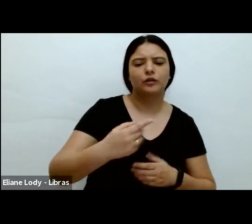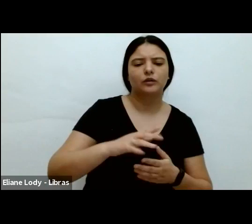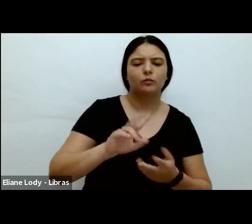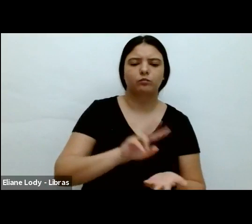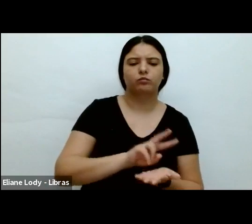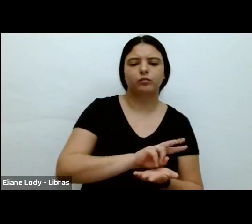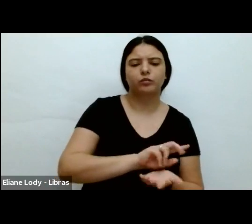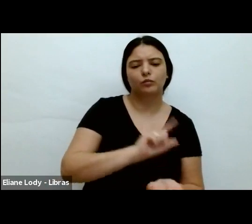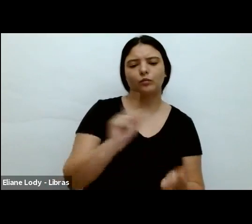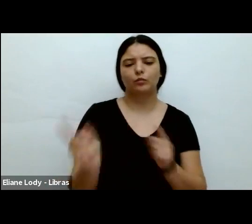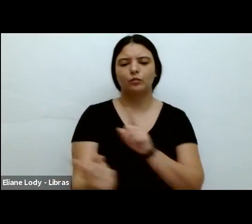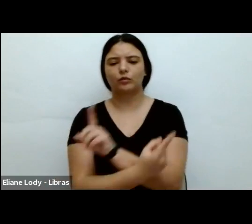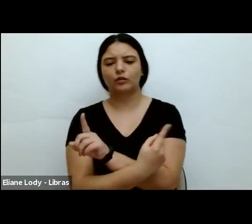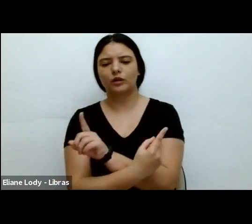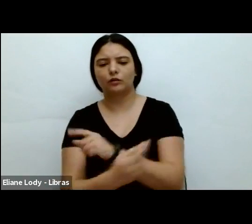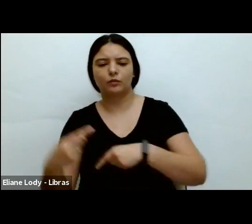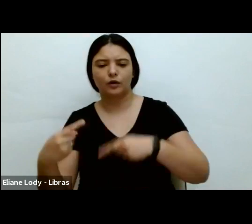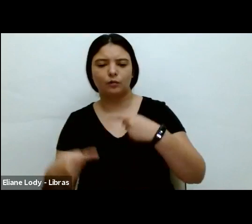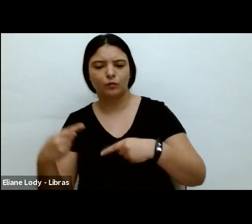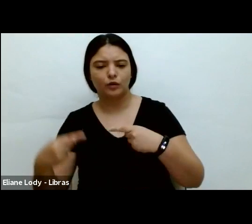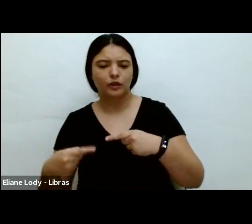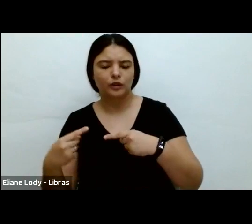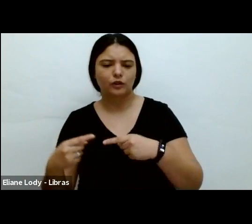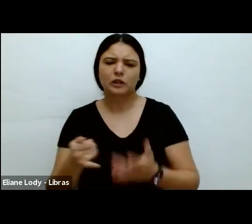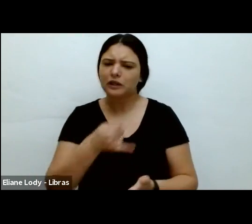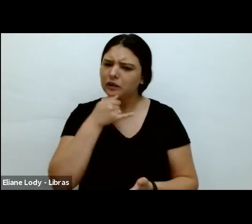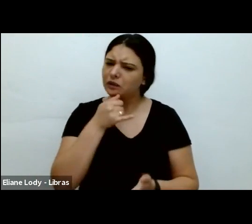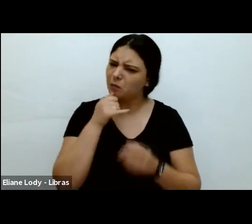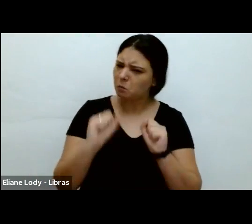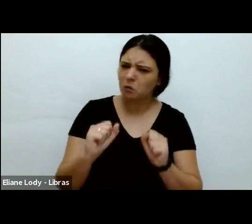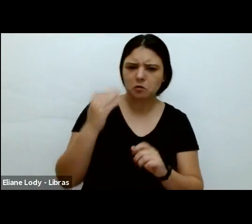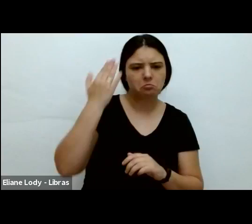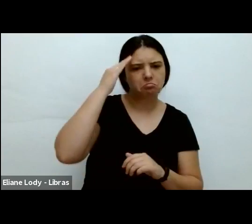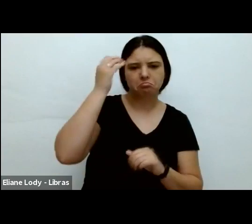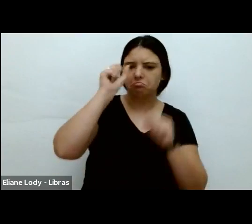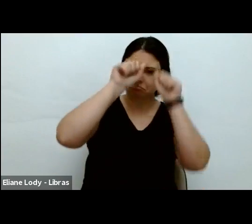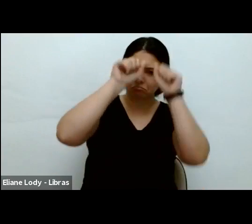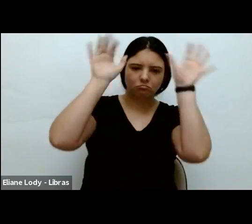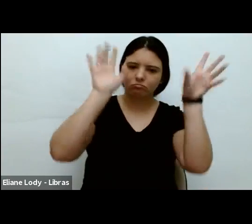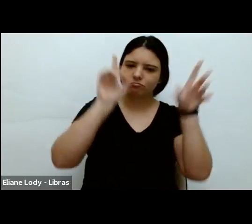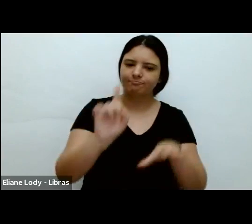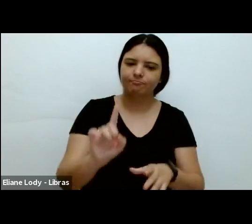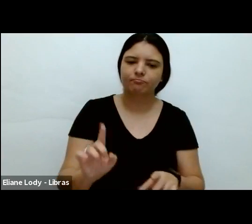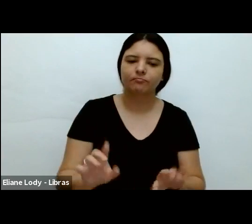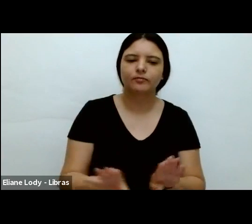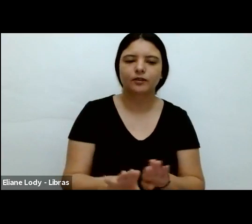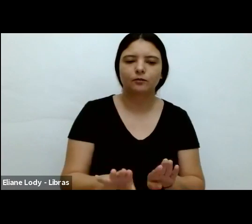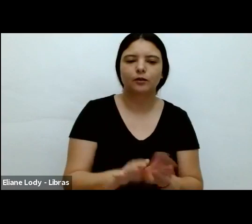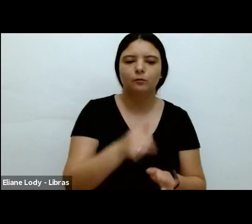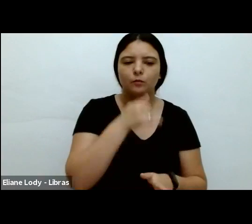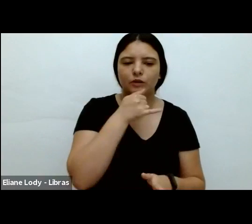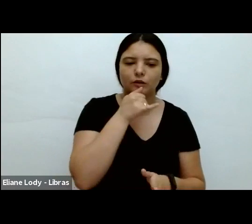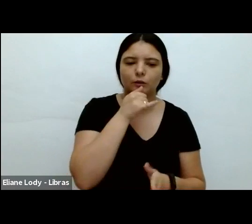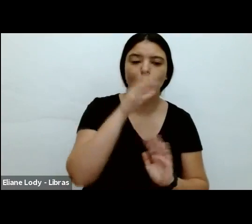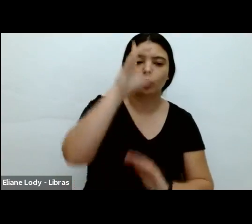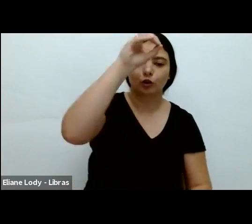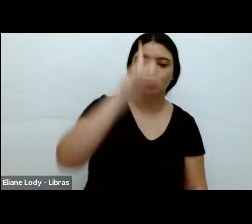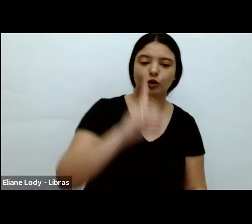into political demands. If you have an example of though. those like four different those like for defending the right of children to play develop their social and imagine